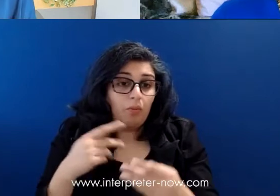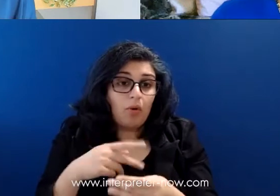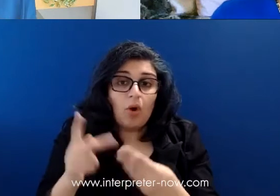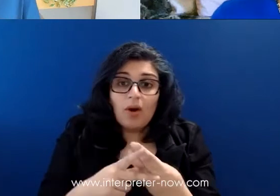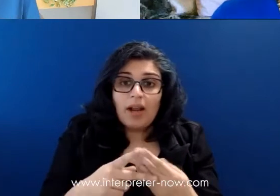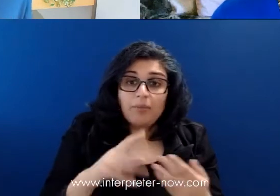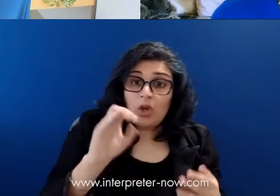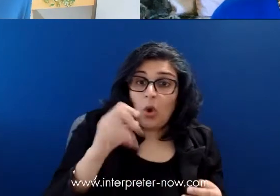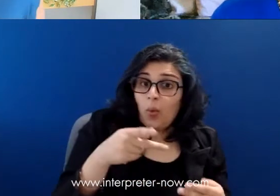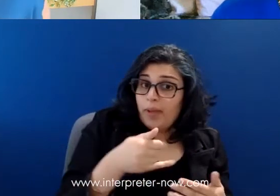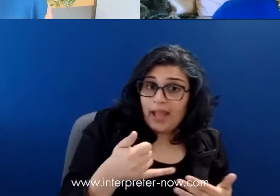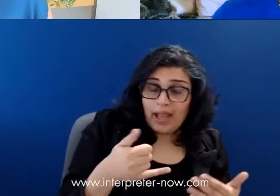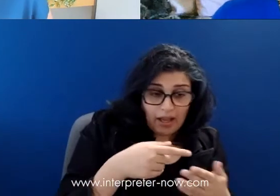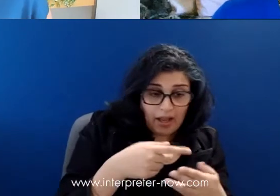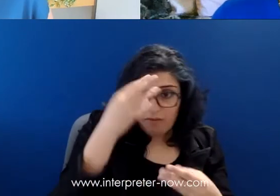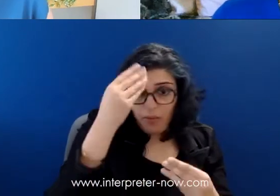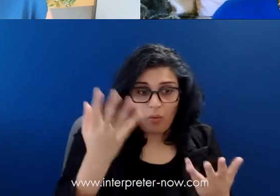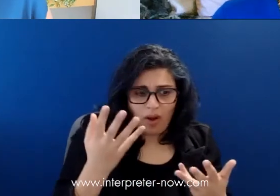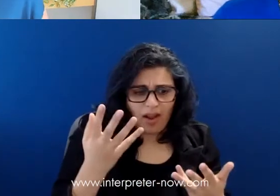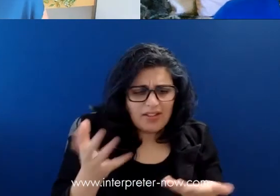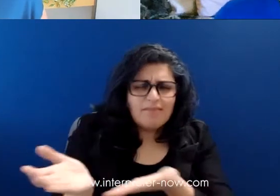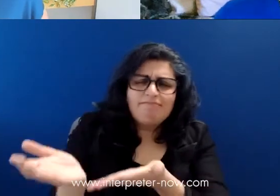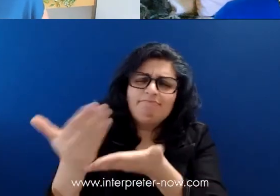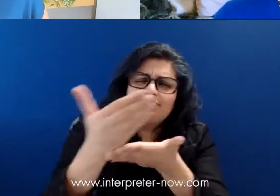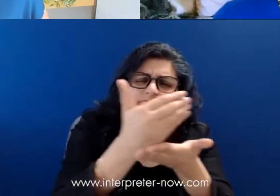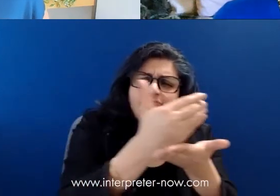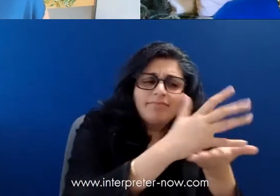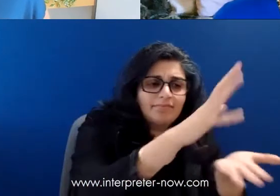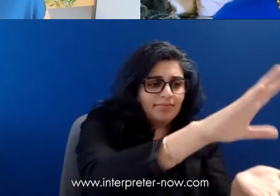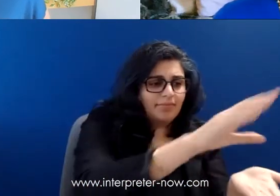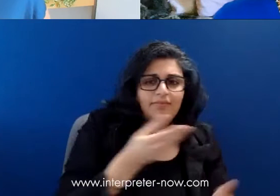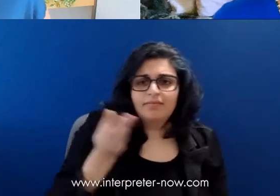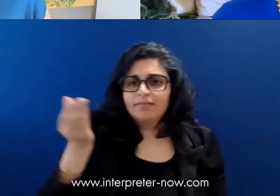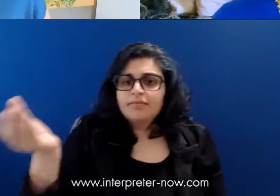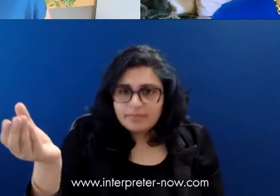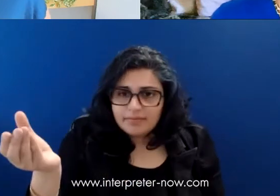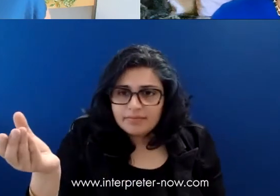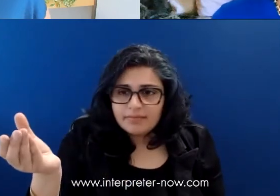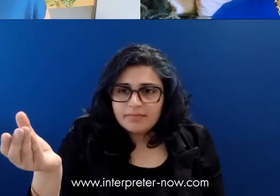Gather that all at once, and be able to use that in a more effective and caring, and empathetic